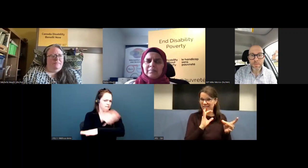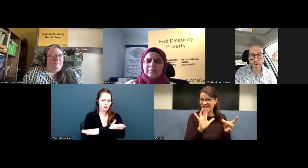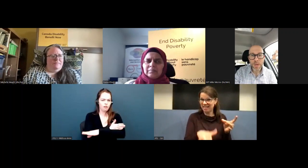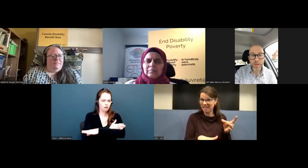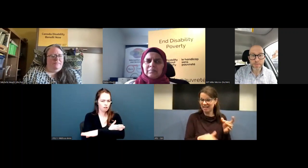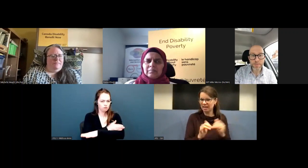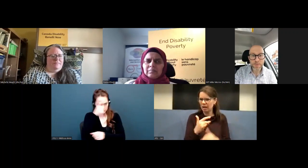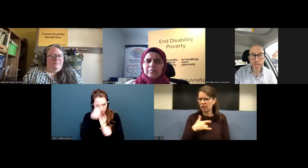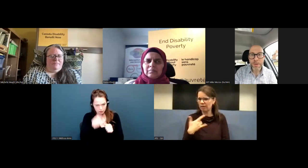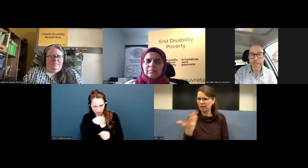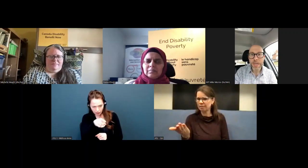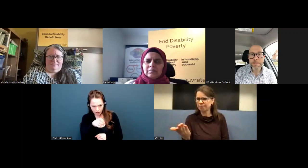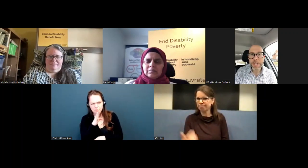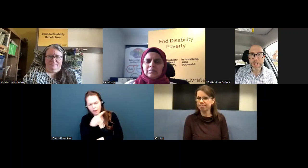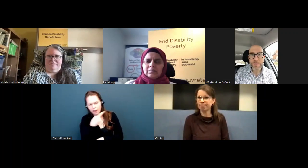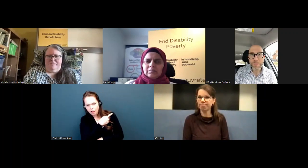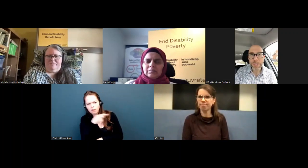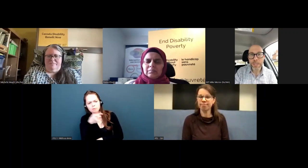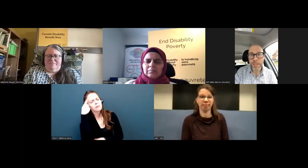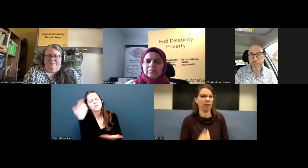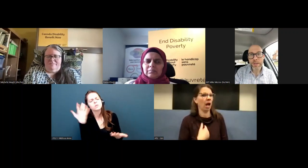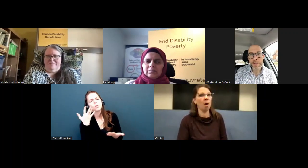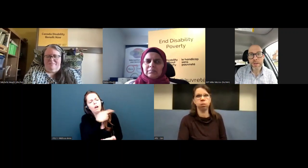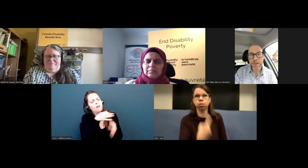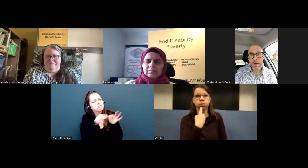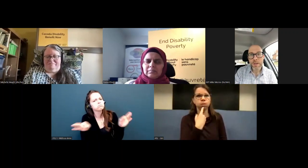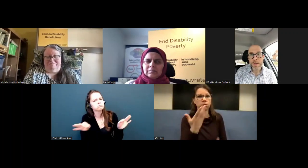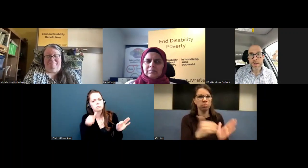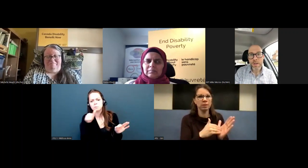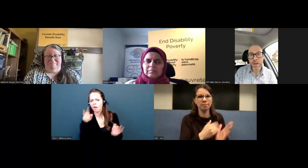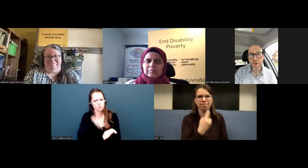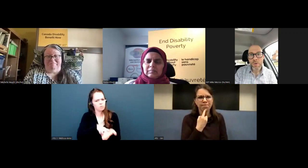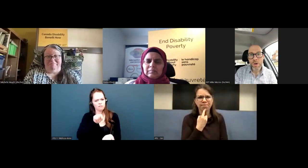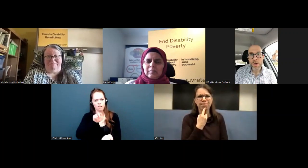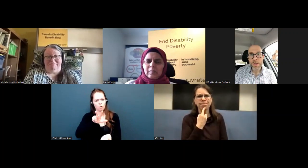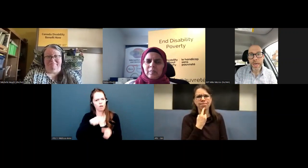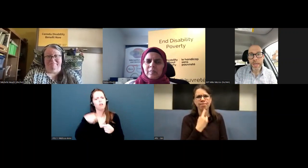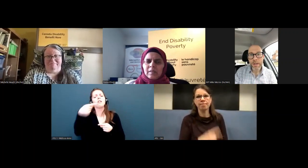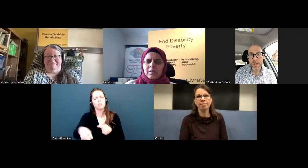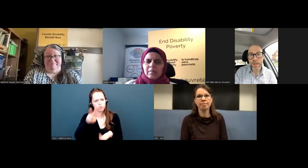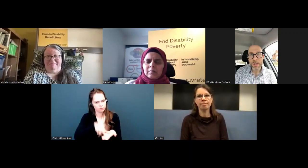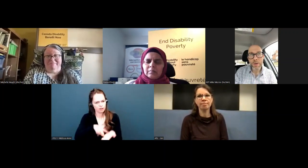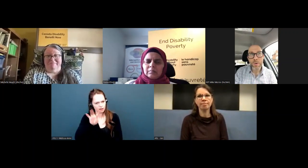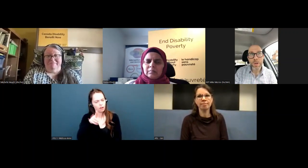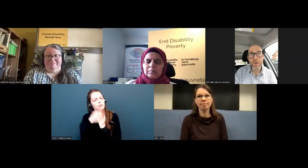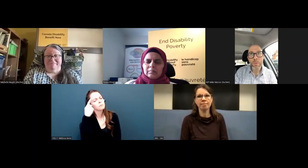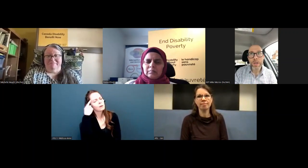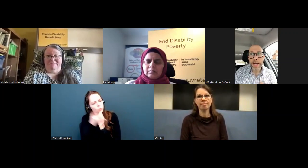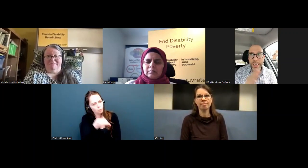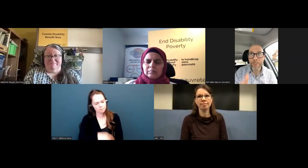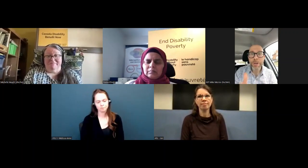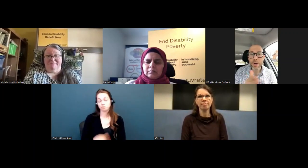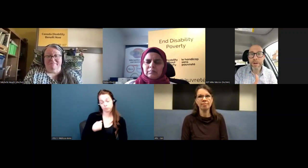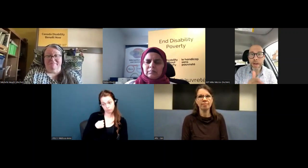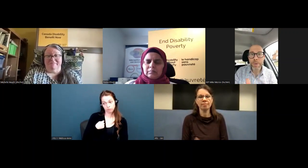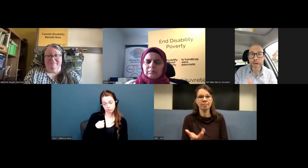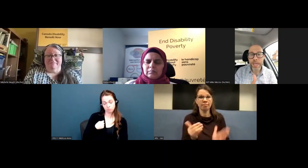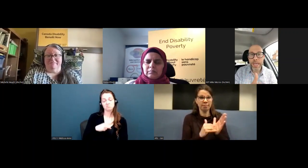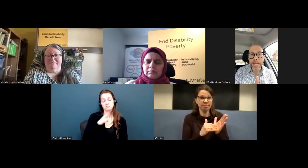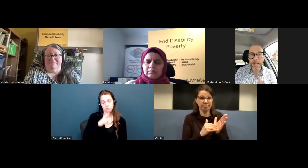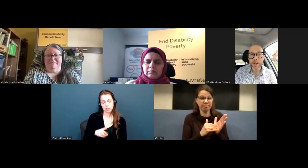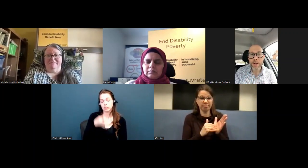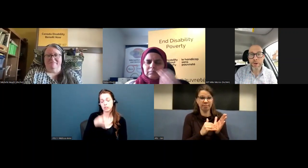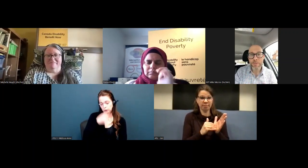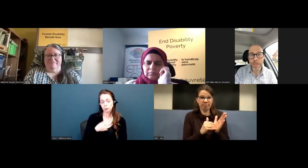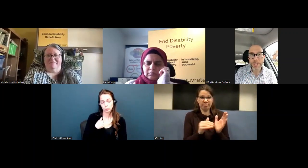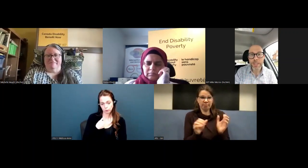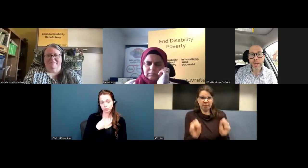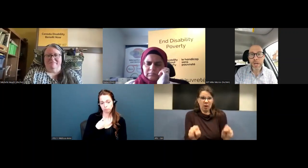Mike: DEEPLY DISAPPOINTED THAT WE, AGAIN, COULD HAVE HAD MONEY IN THIS YEAR'S BUDGET